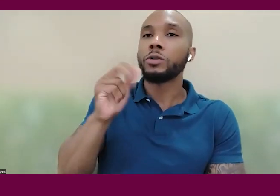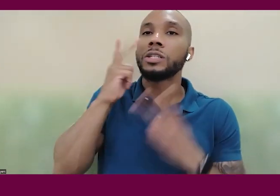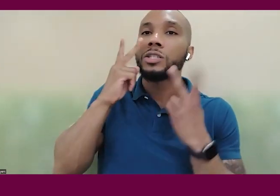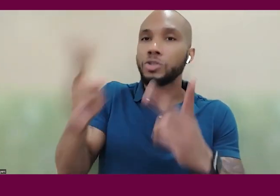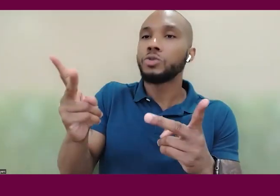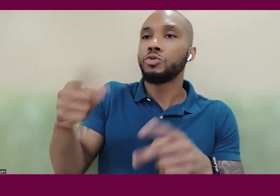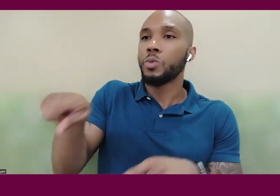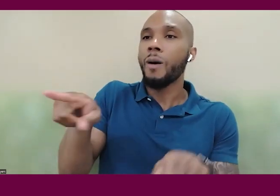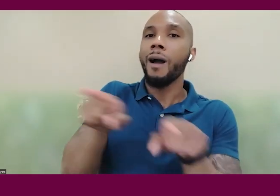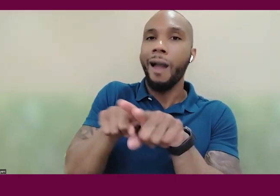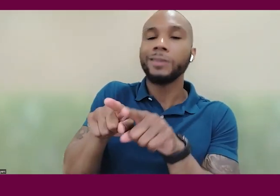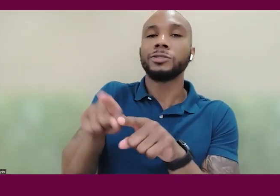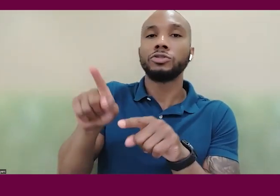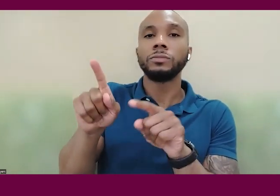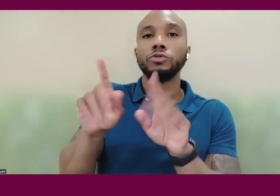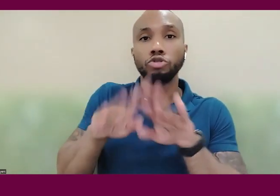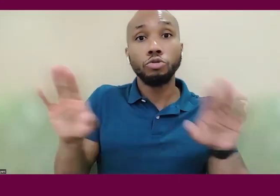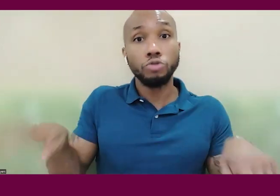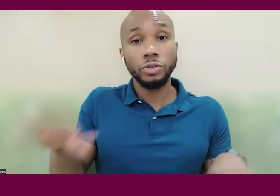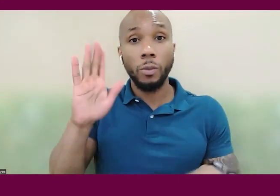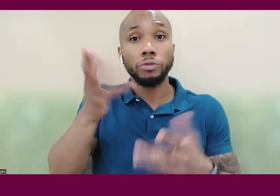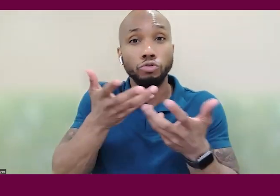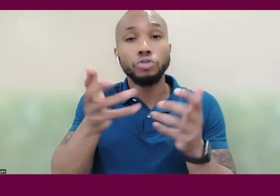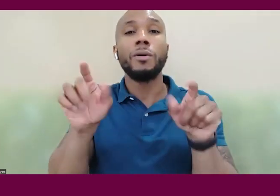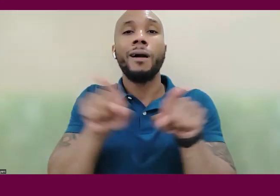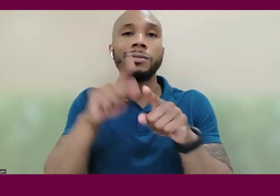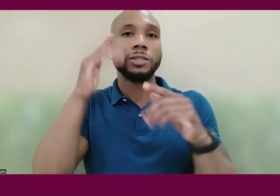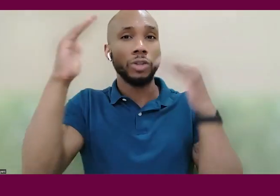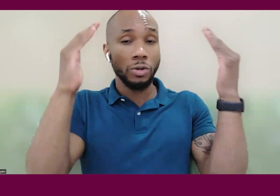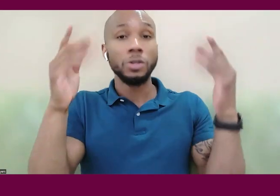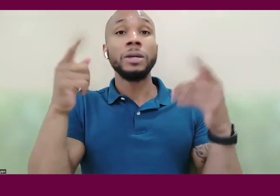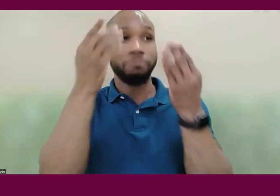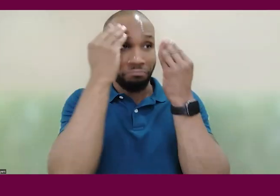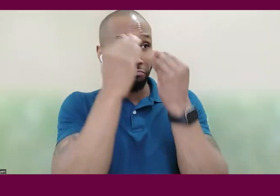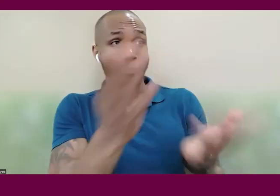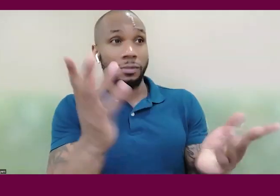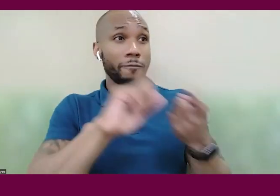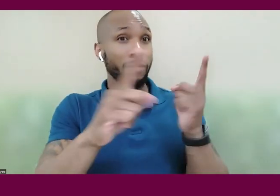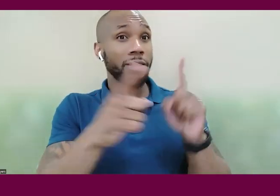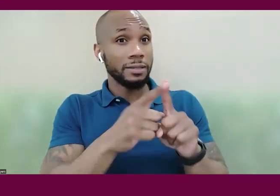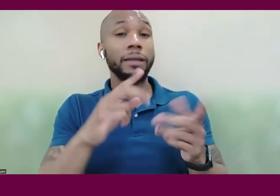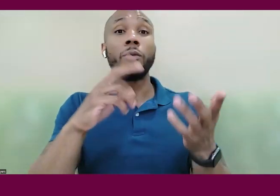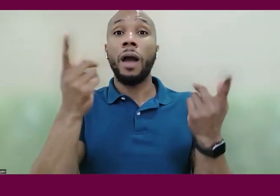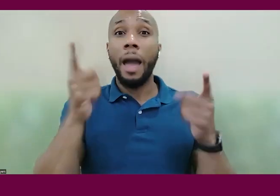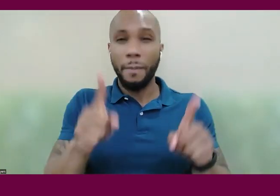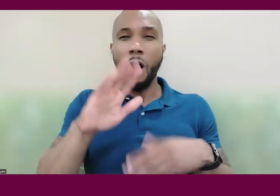you as children. They are going to treat you as adults." So he told his friends that and he said all of them peed on themselves.